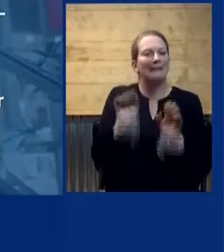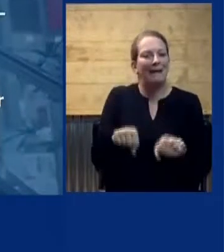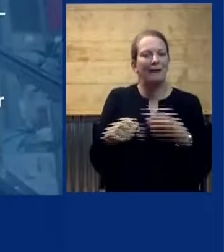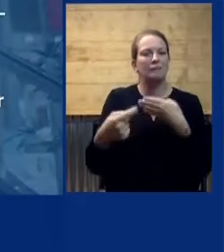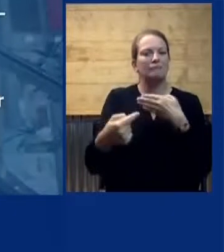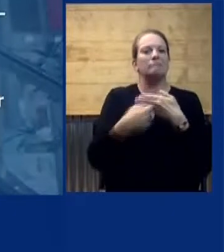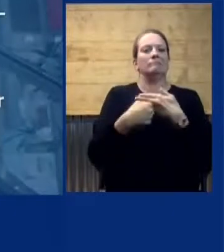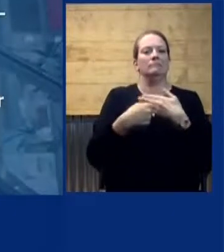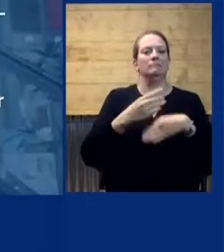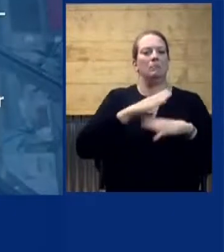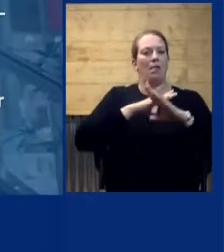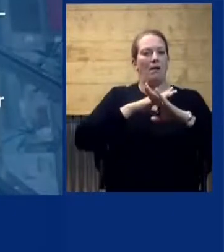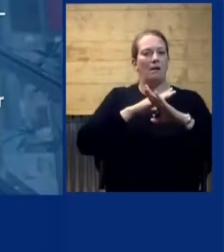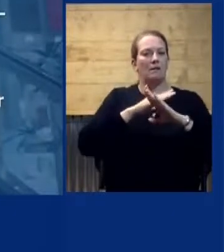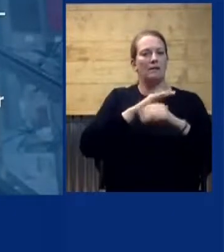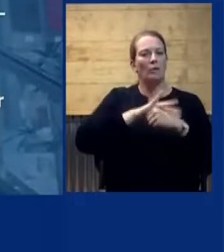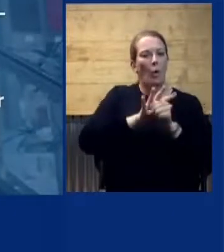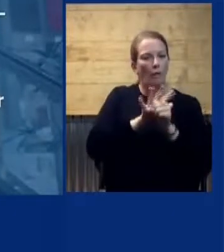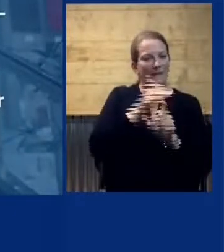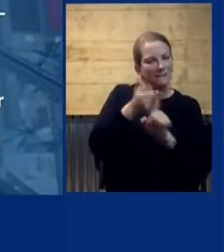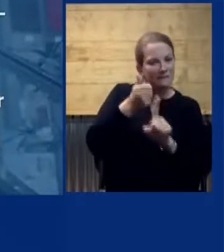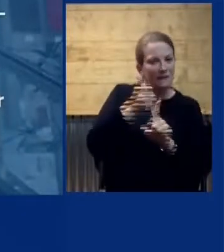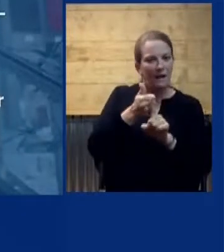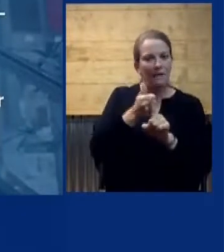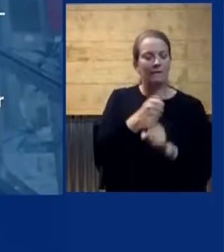FILTER THAT WE WOULD LIKE TO SEE